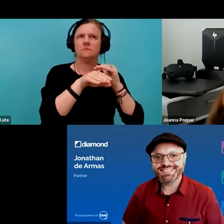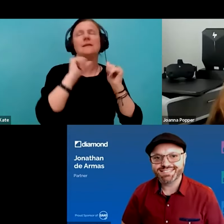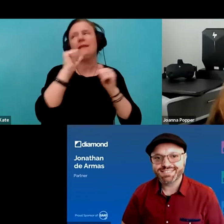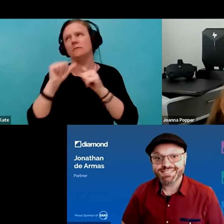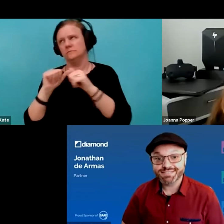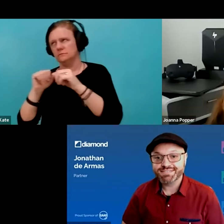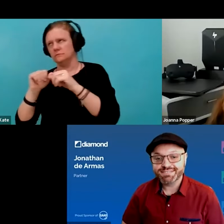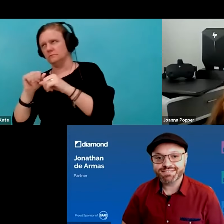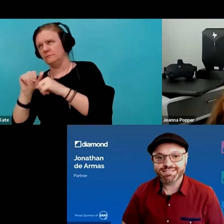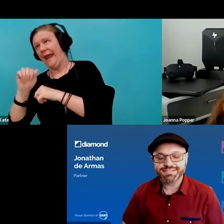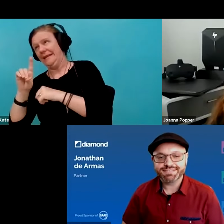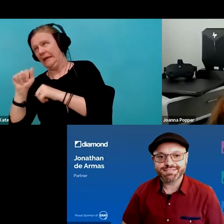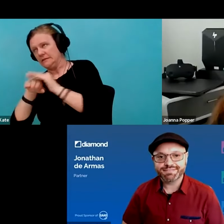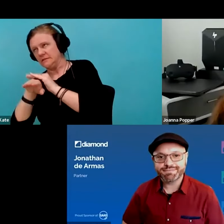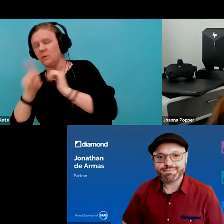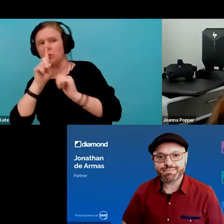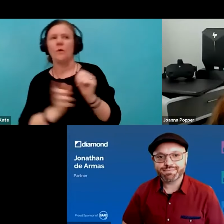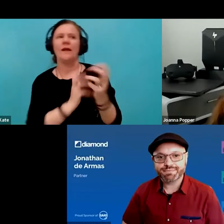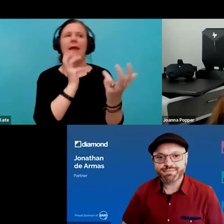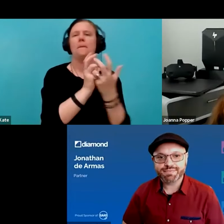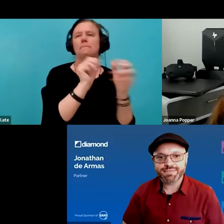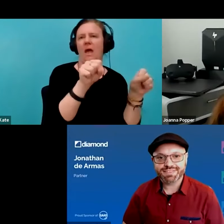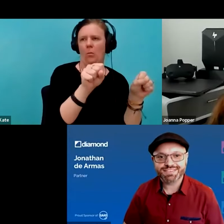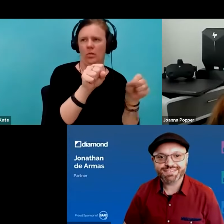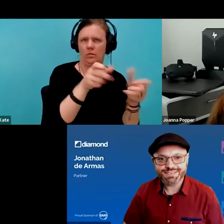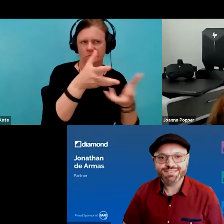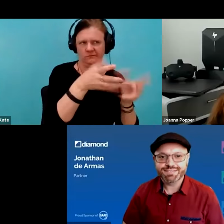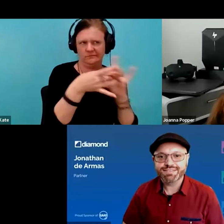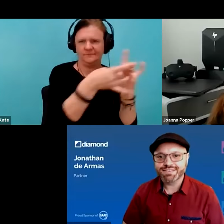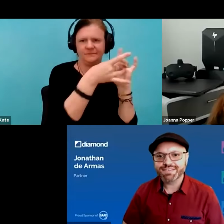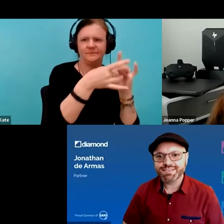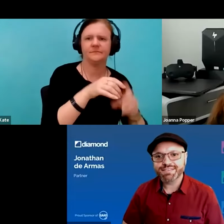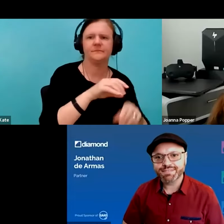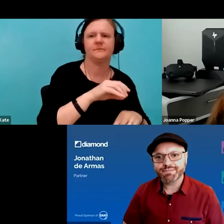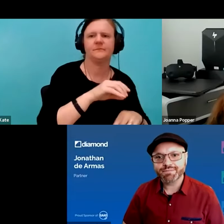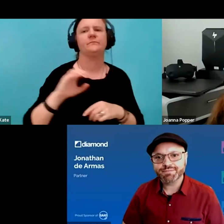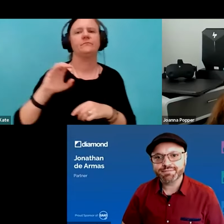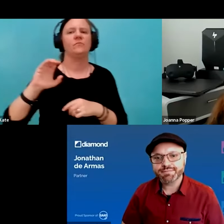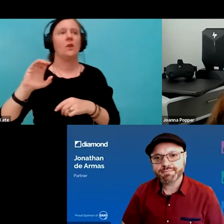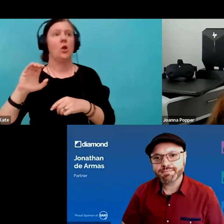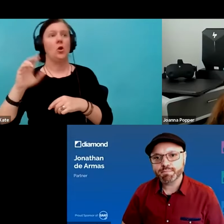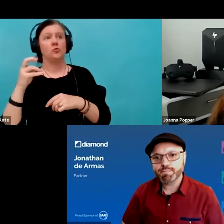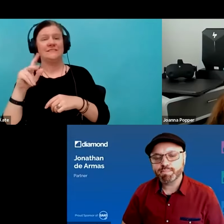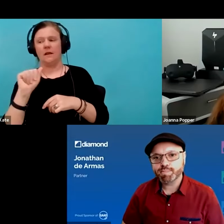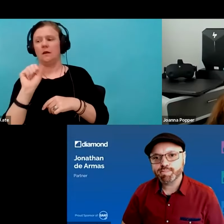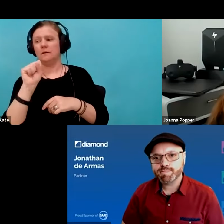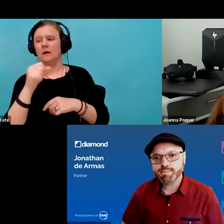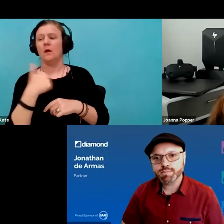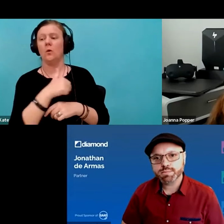you know, are compatible compatible ecosystems. Christina Heller: And on on that point, you know, we also tried to be as